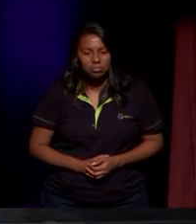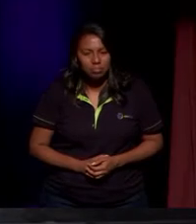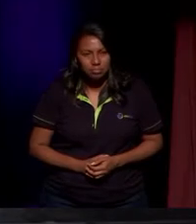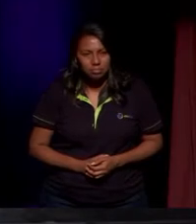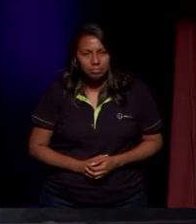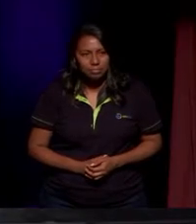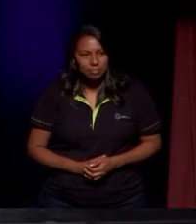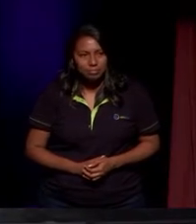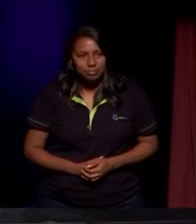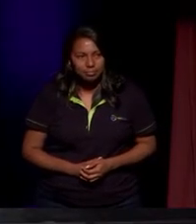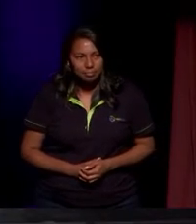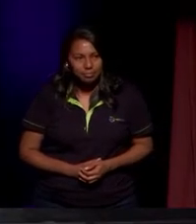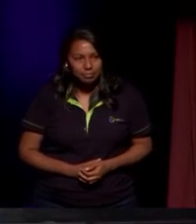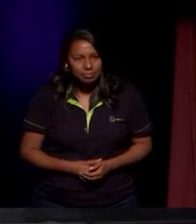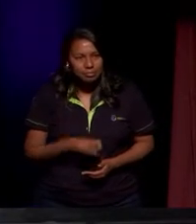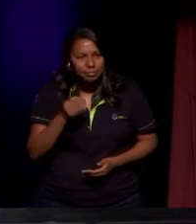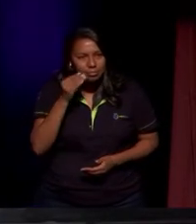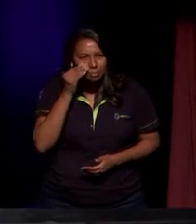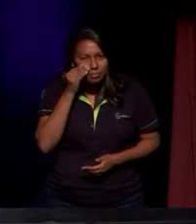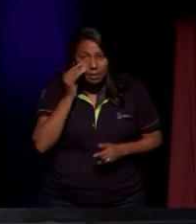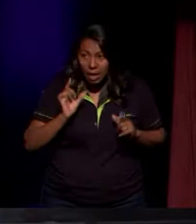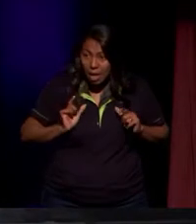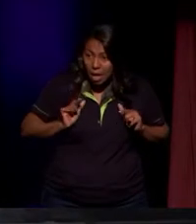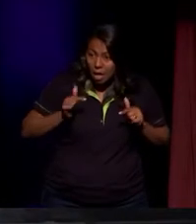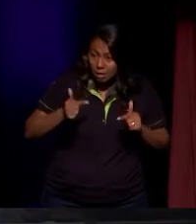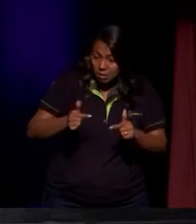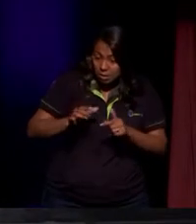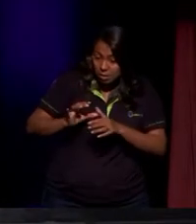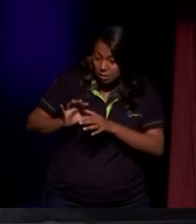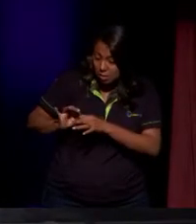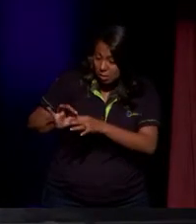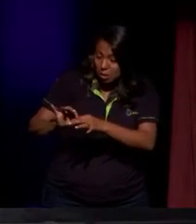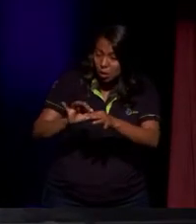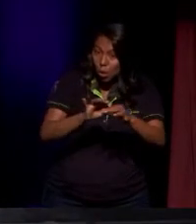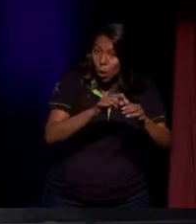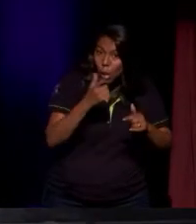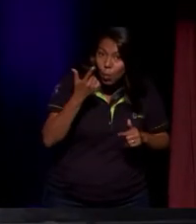and articulate the actions with these other networks that exist,